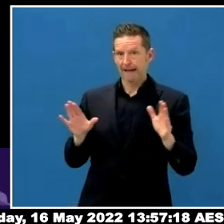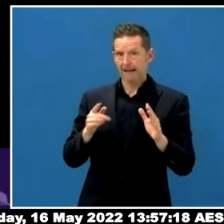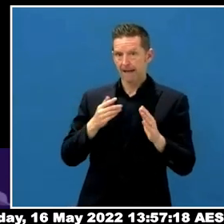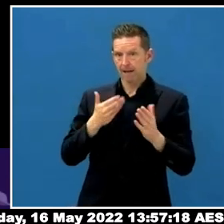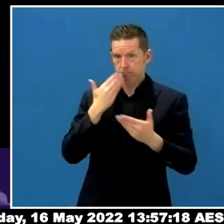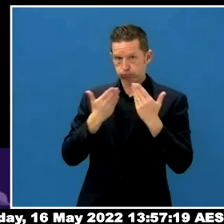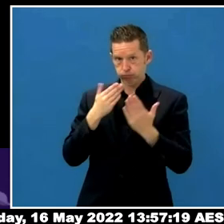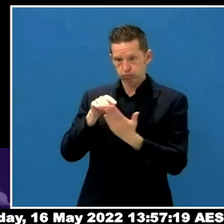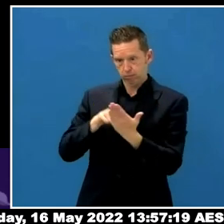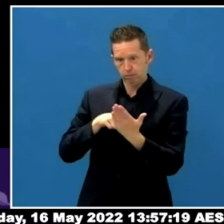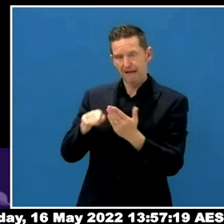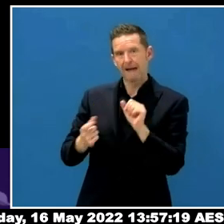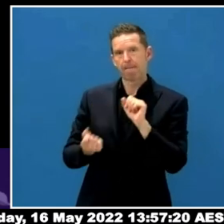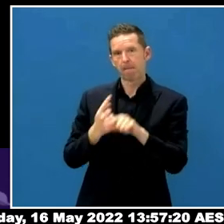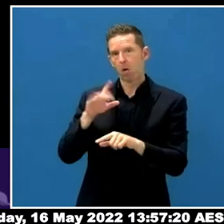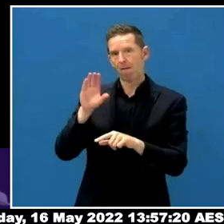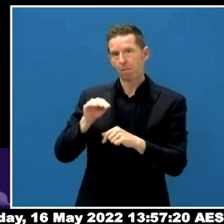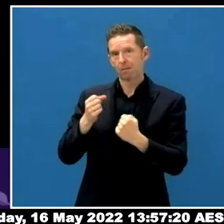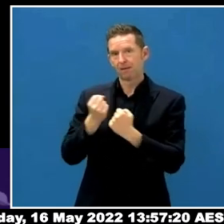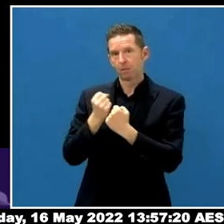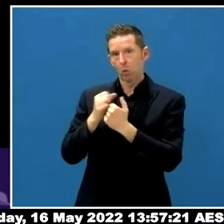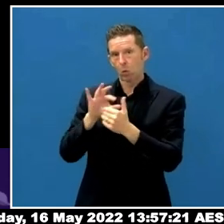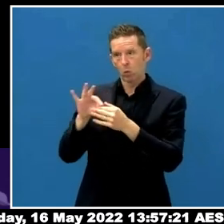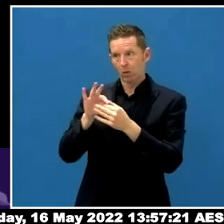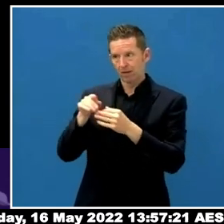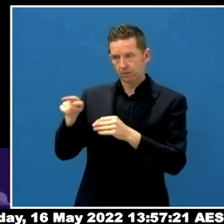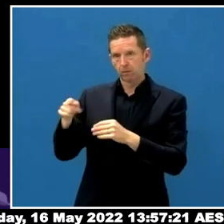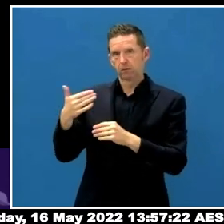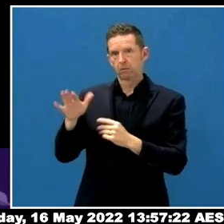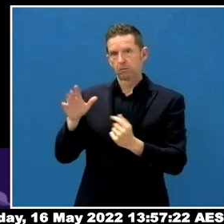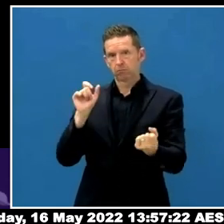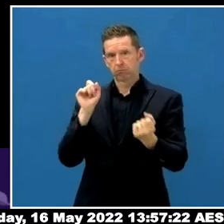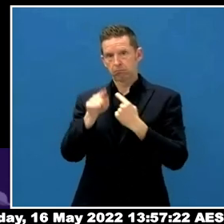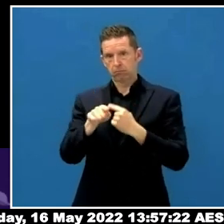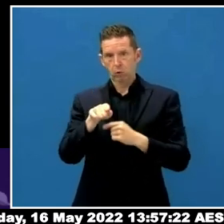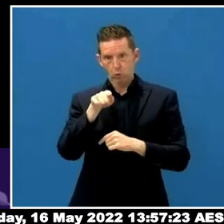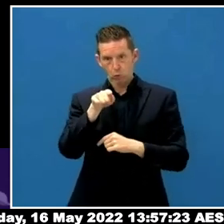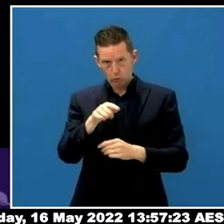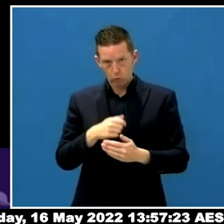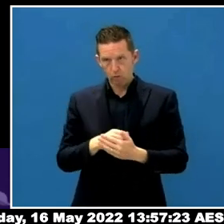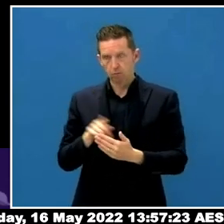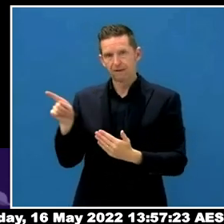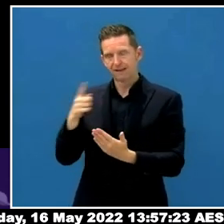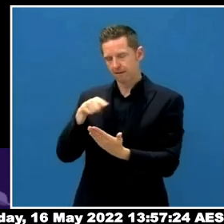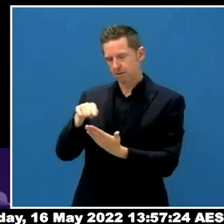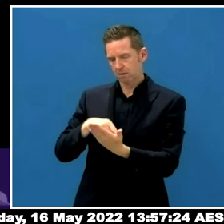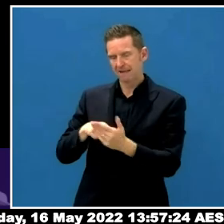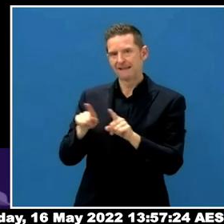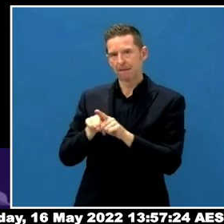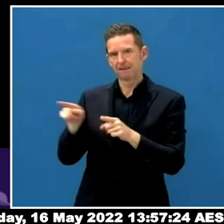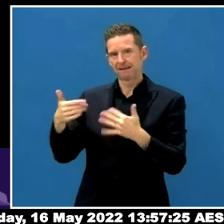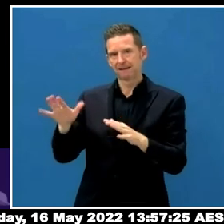Coordinator to you, which she tells us is a copy of the email she sent to Afford; is that right? LILLY: That's correct.